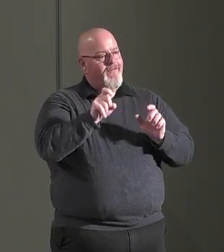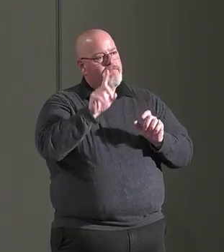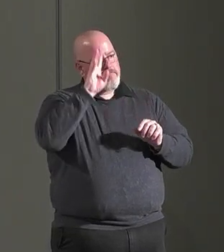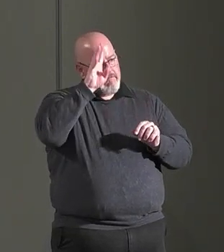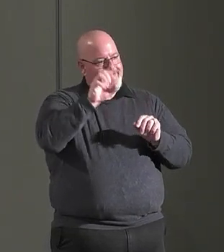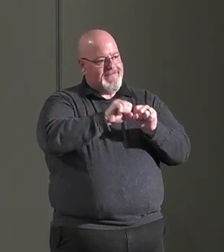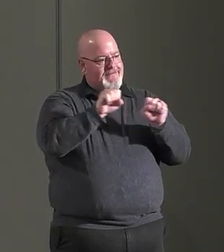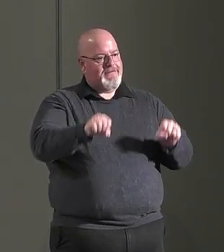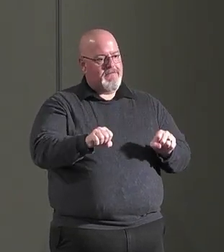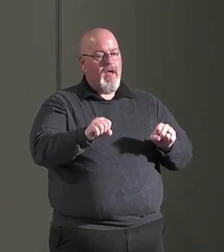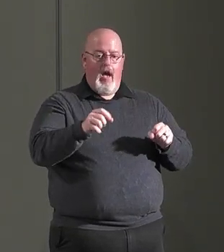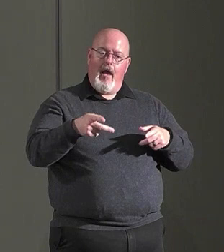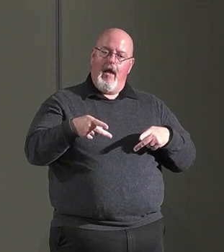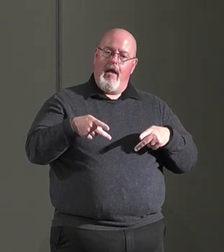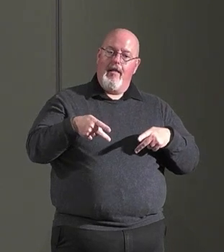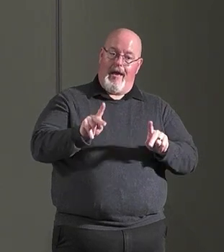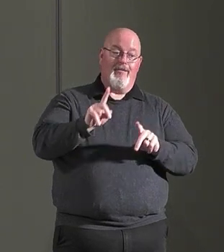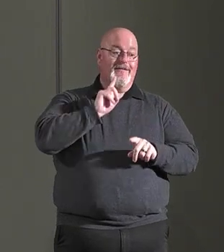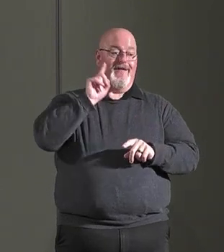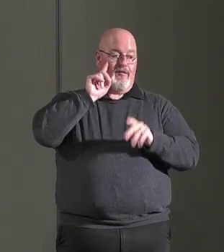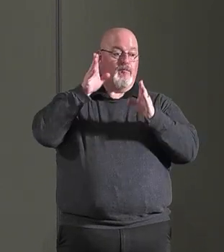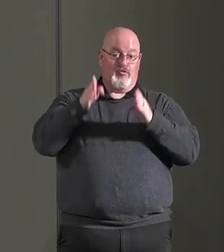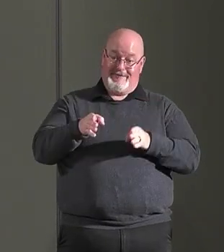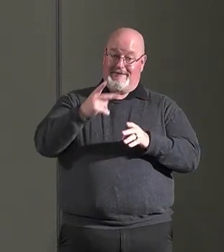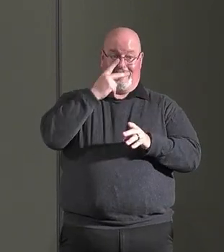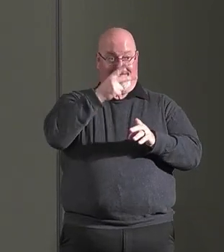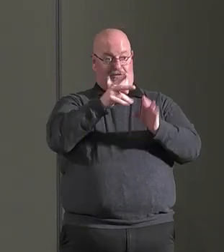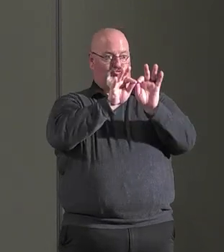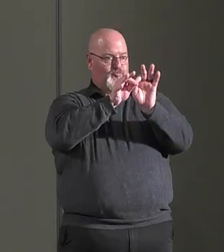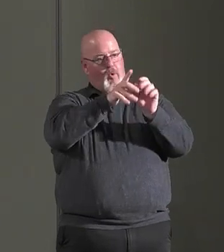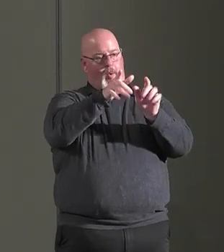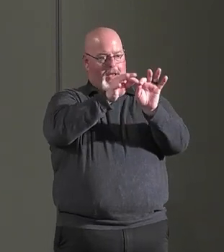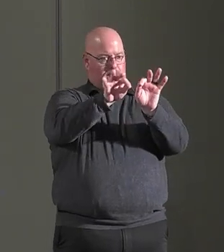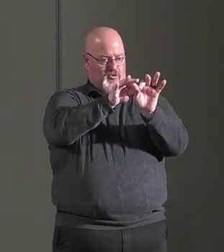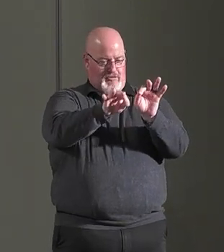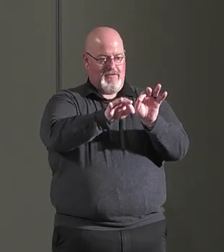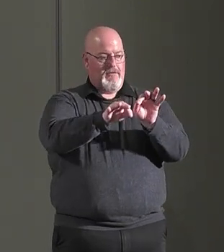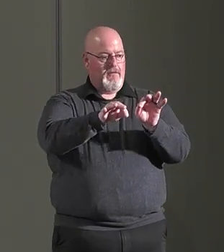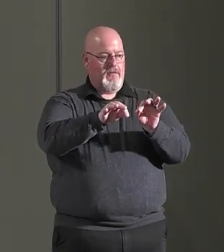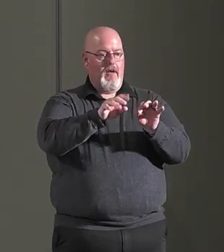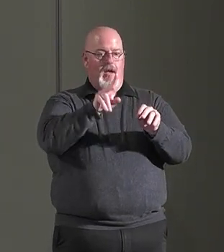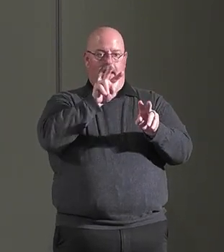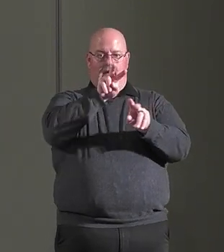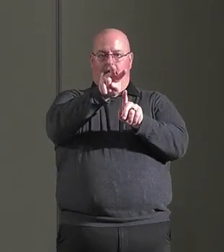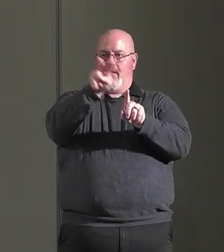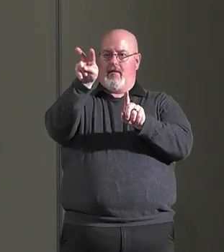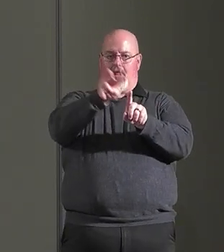of, like, allows the deaf person to see the interpreter or captions in the line of sight.